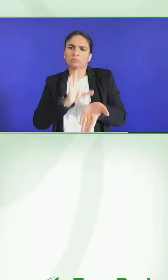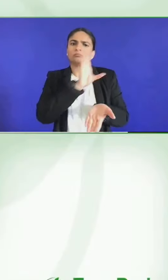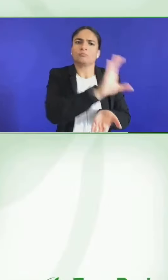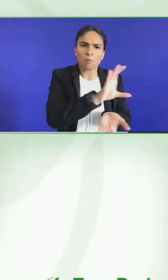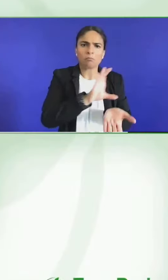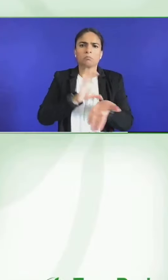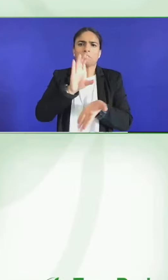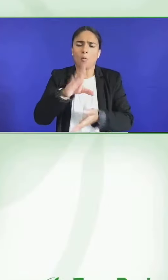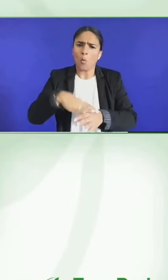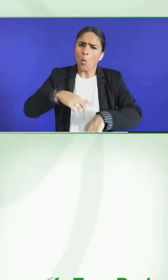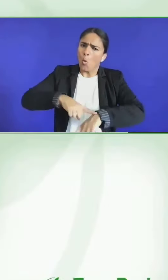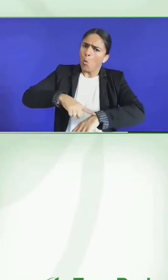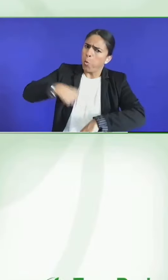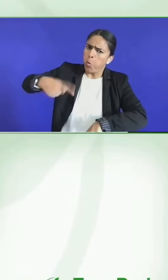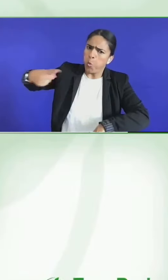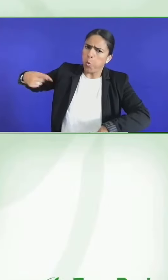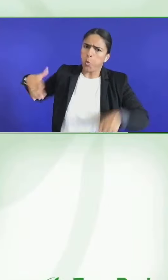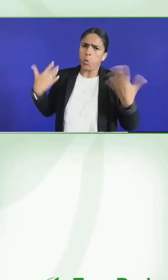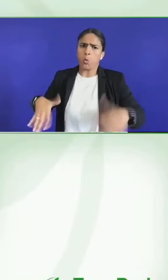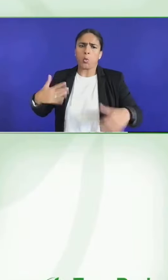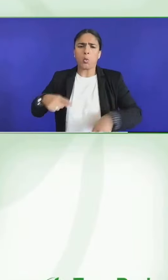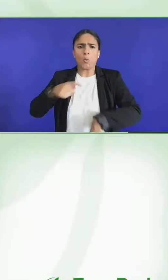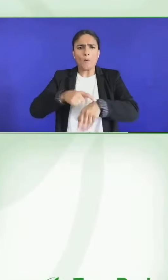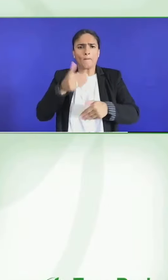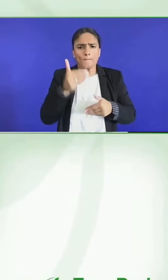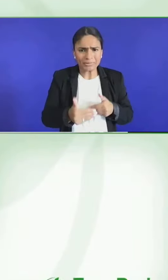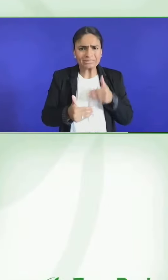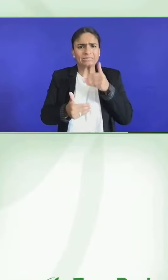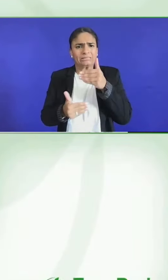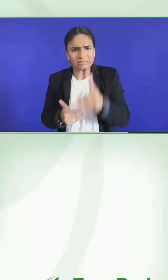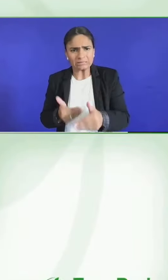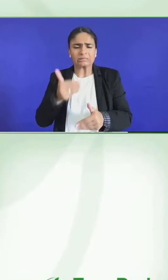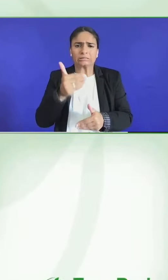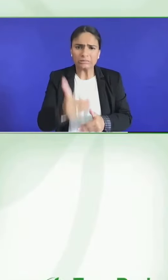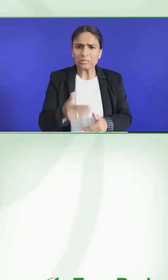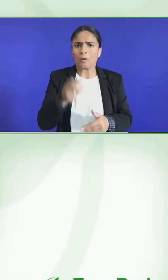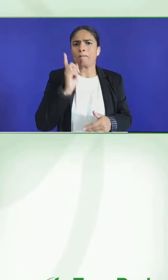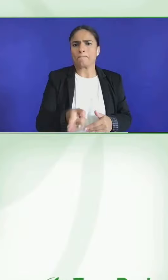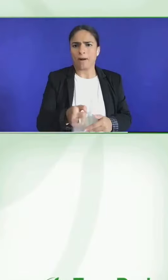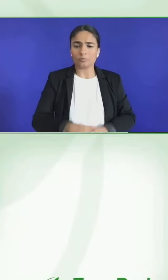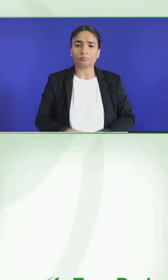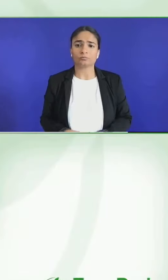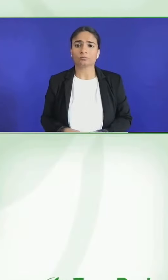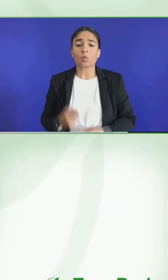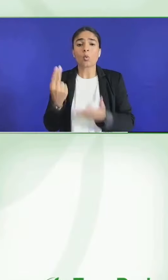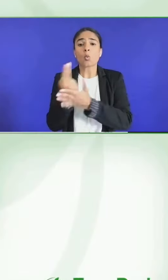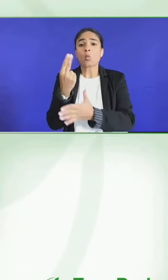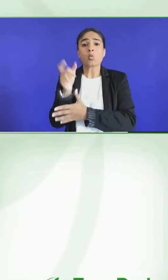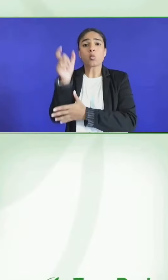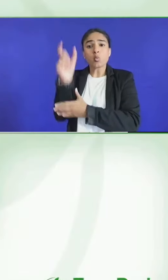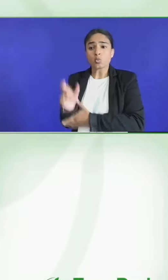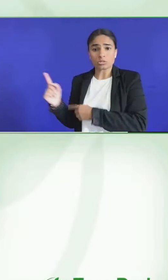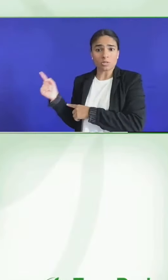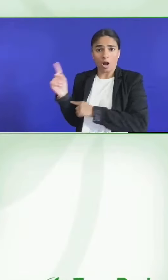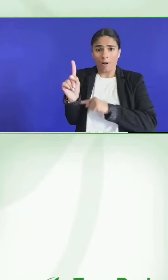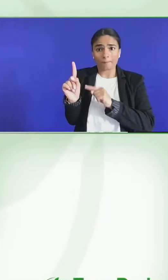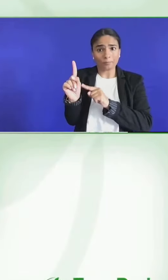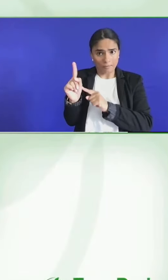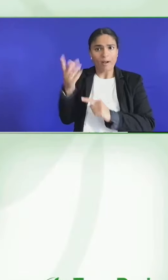Within his own network you can do that, he can do that within an individual support worker and then we go into the personal assistant system, he can do that.